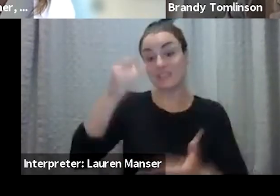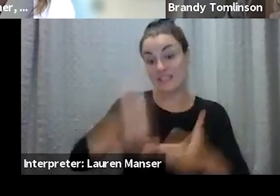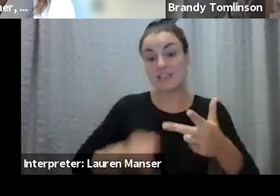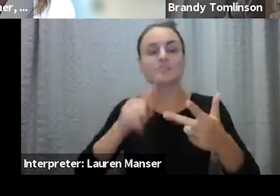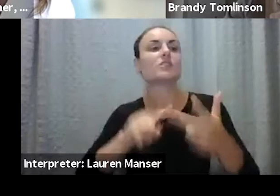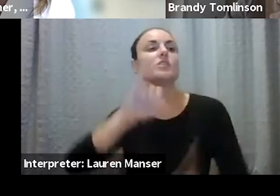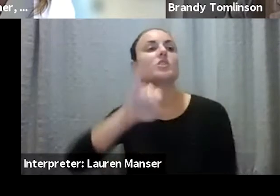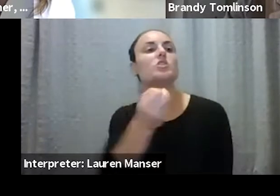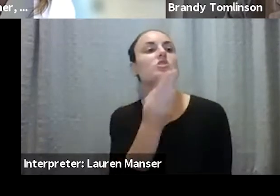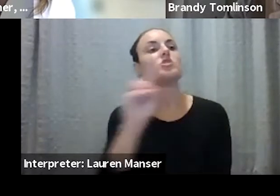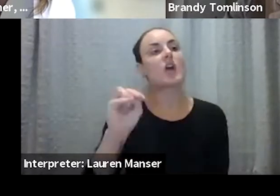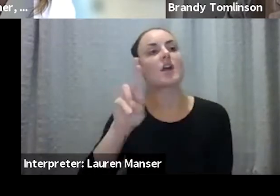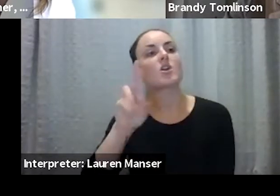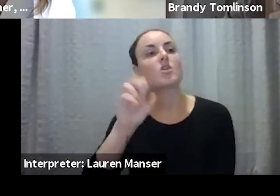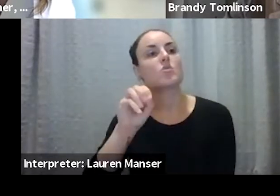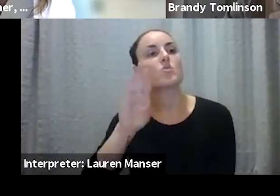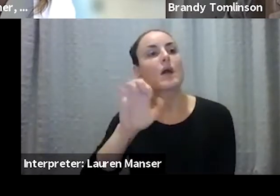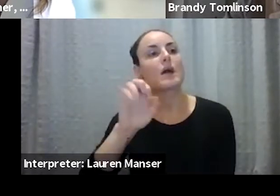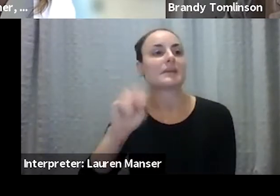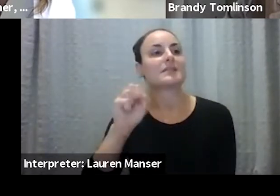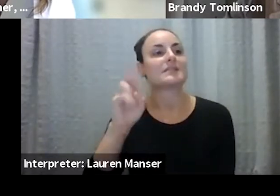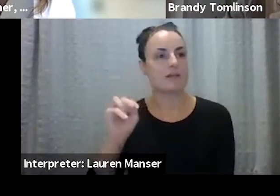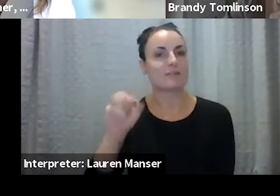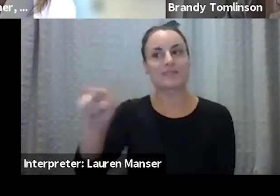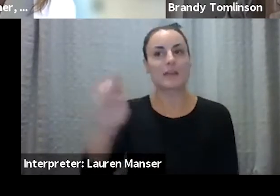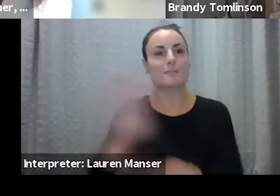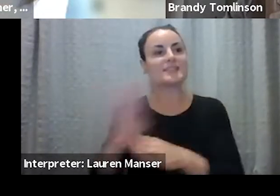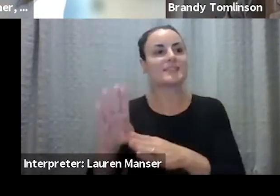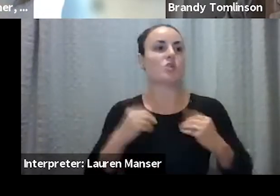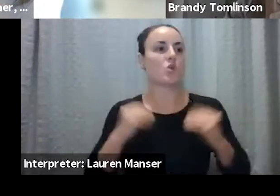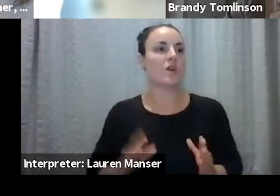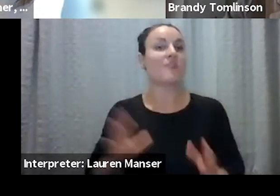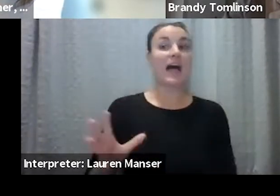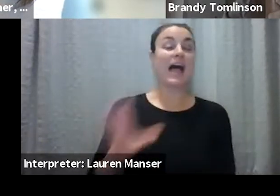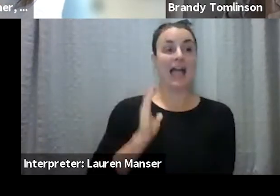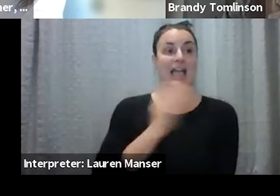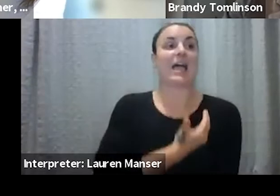of a business called Our Abilities Incorporated, a web-based a tech company